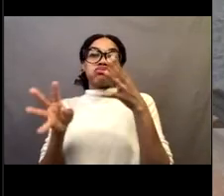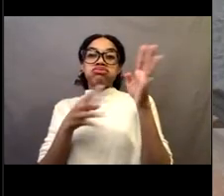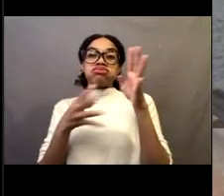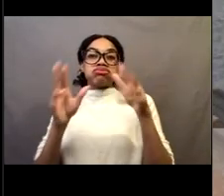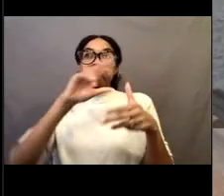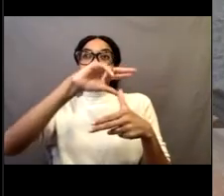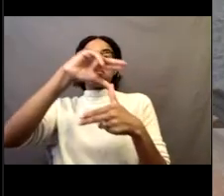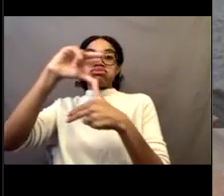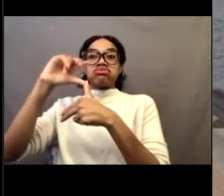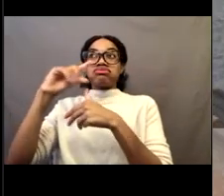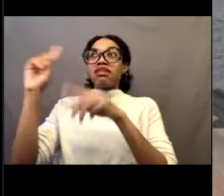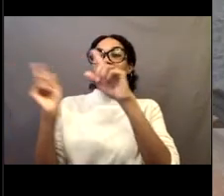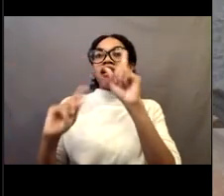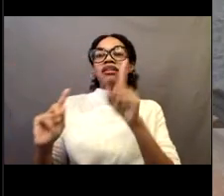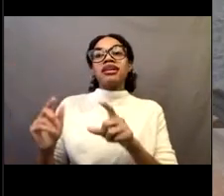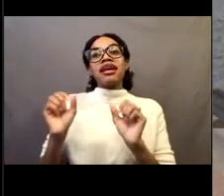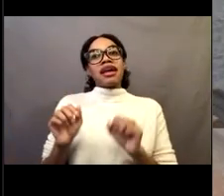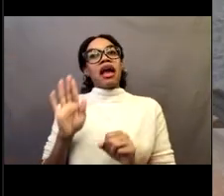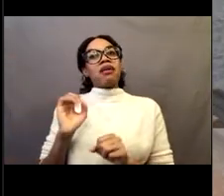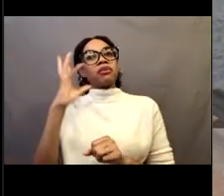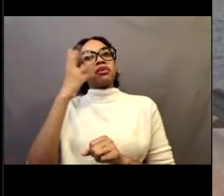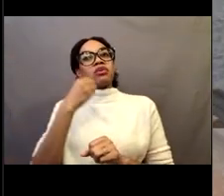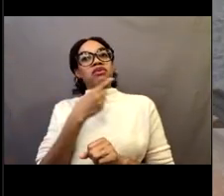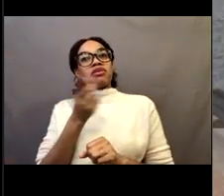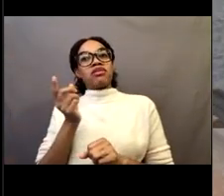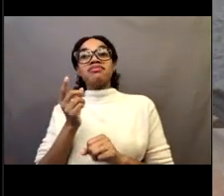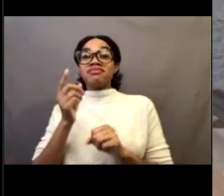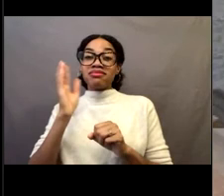or lightning, snow is really beautiful.